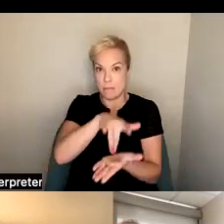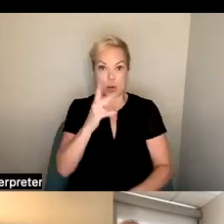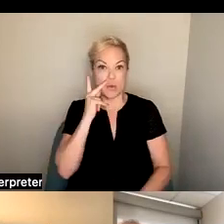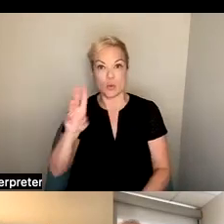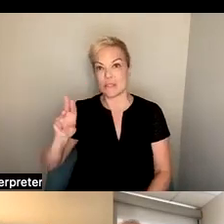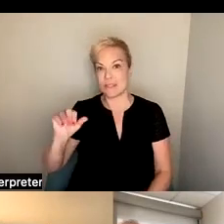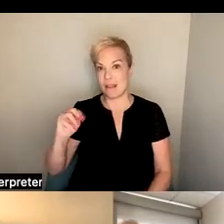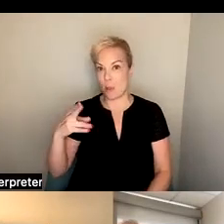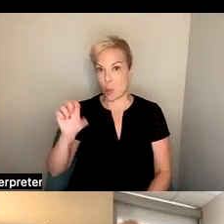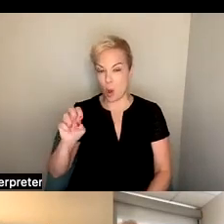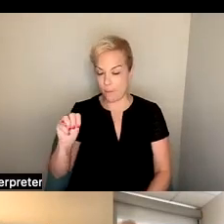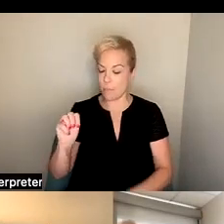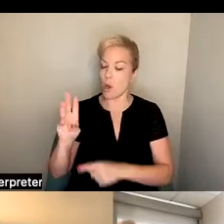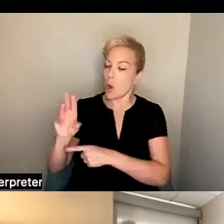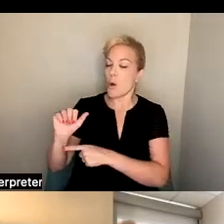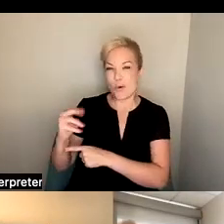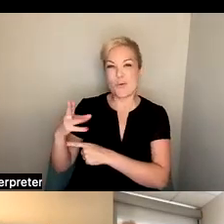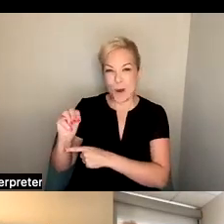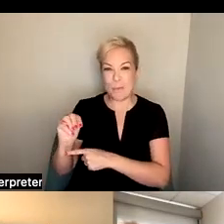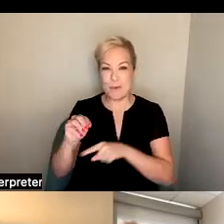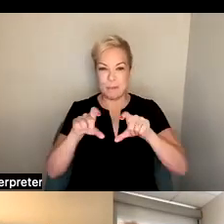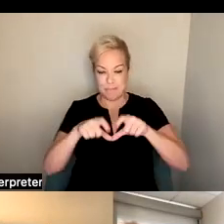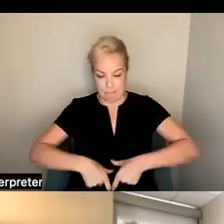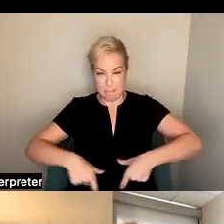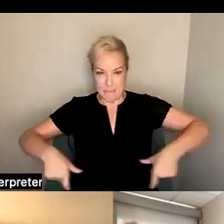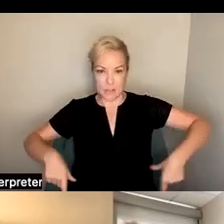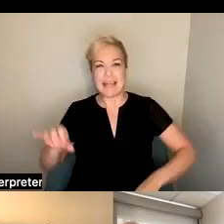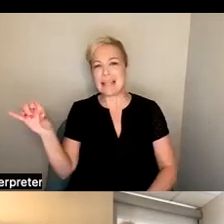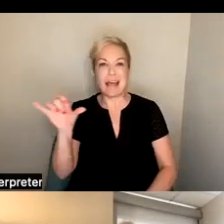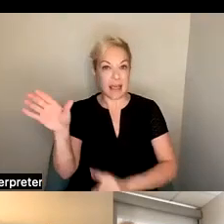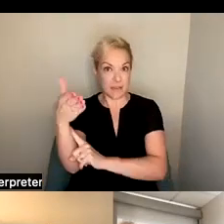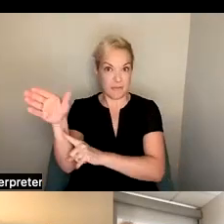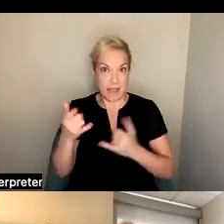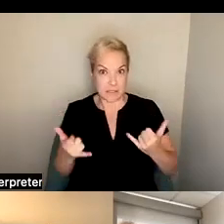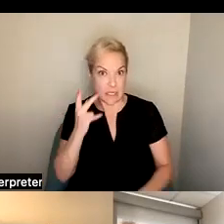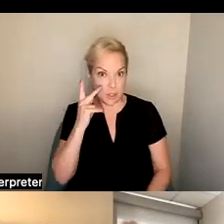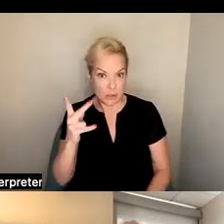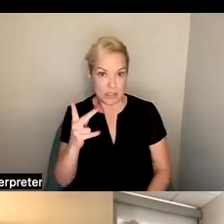might see it today displayed as our Haudenosaunee flag, with the Mohawks and Senecas on the outside,